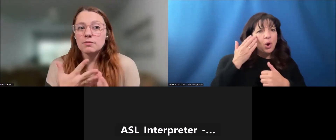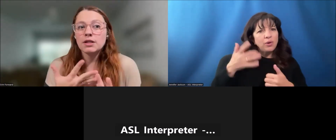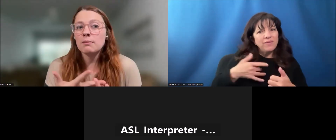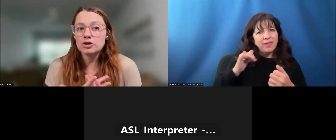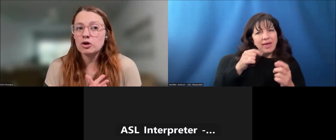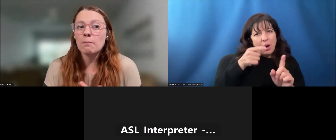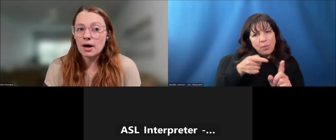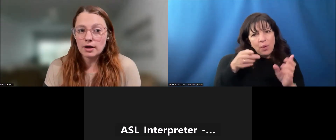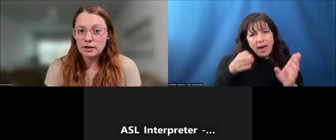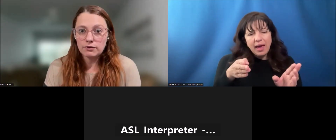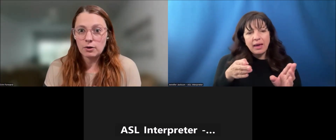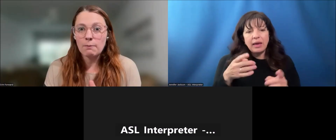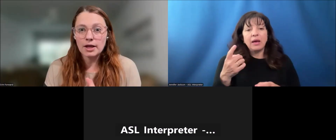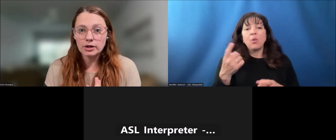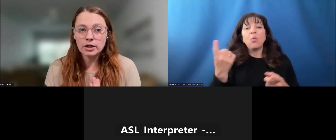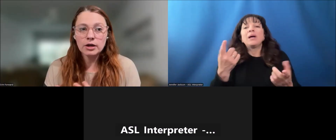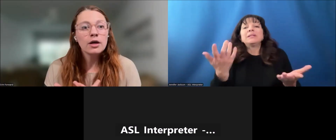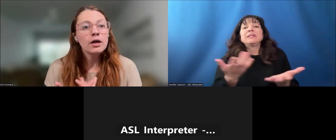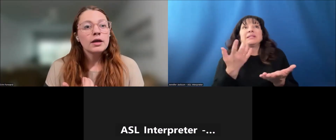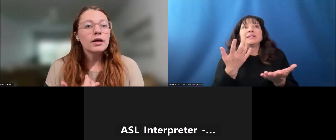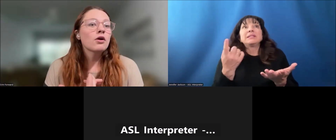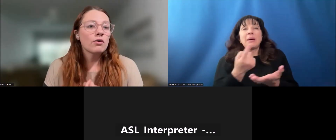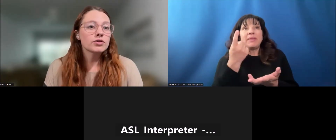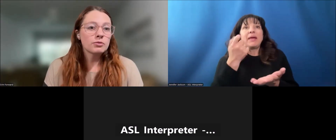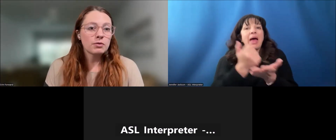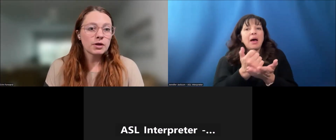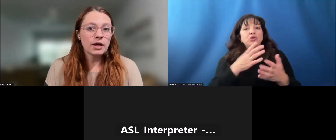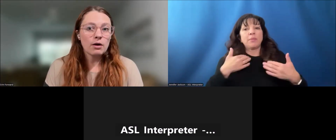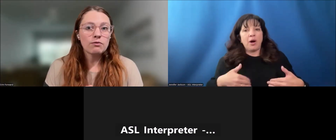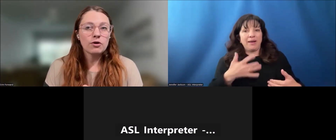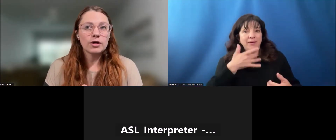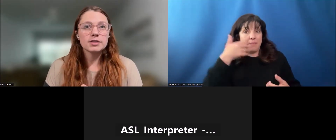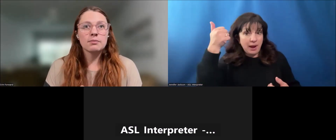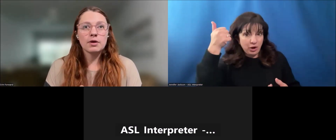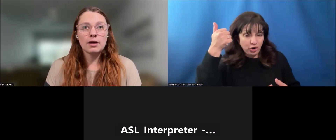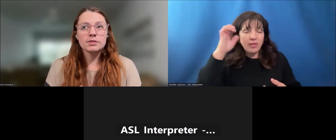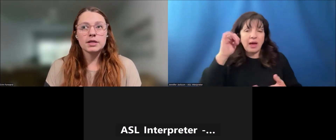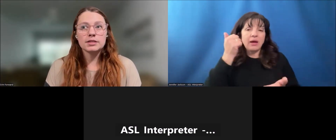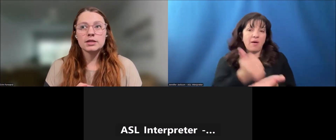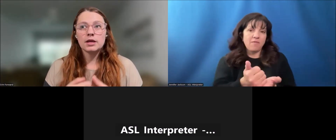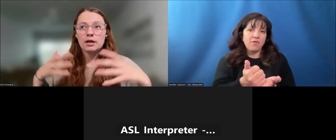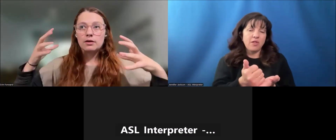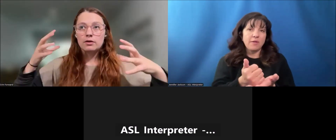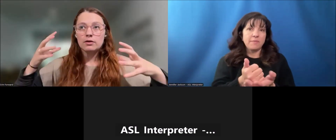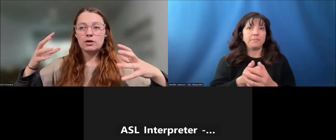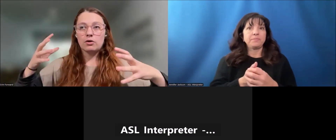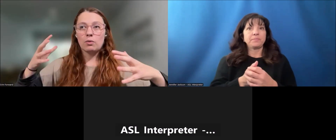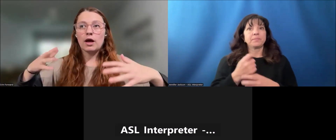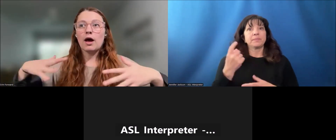what's something that makes your body feel better? Can also be really helpful, because sometimes it's, you know, when